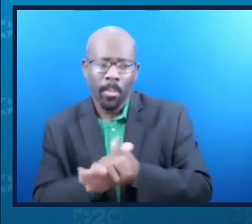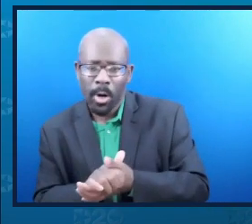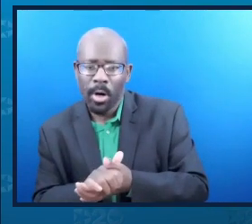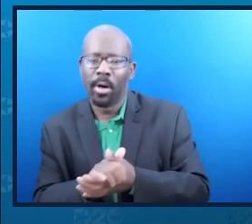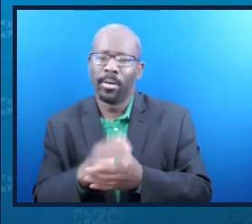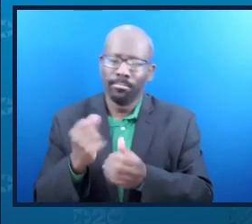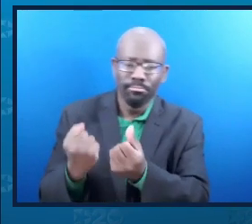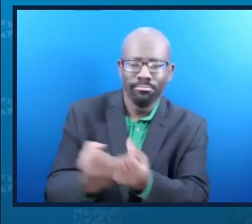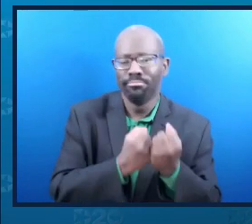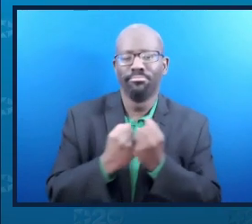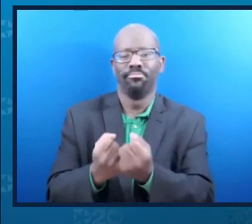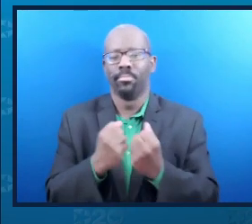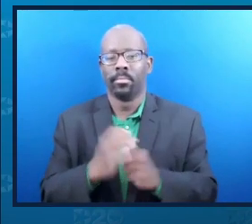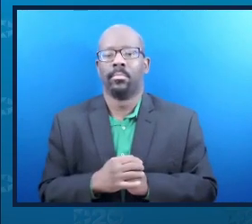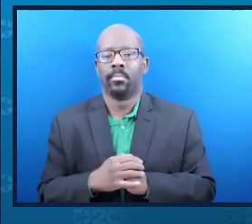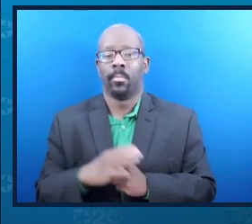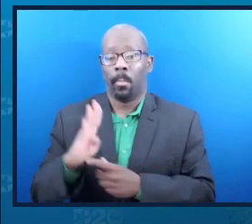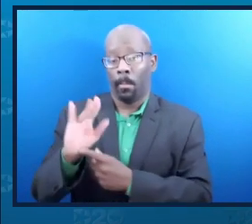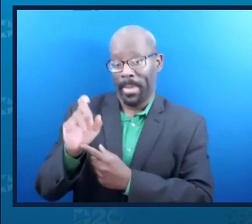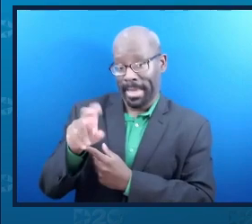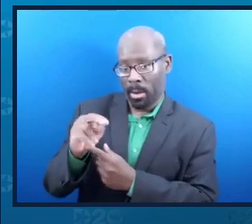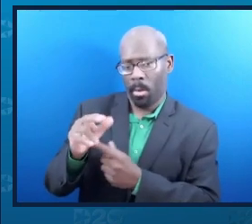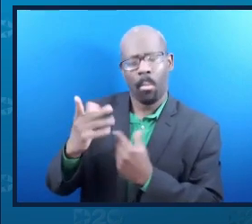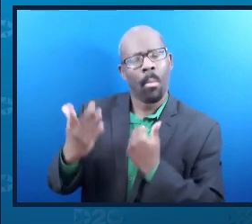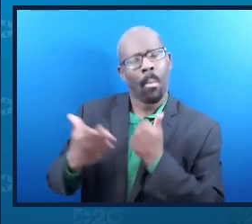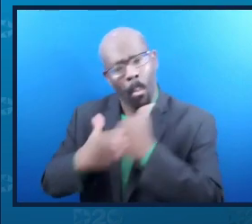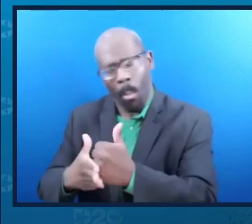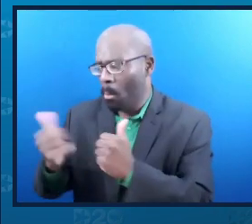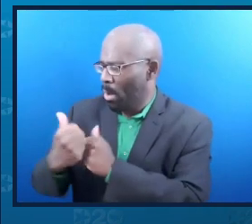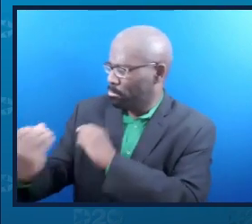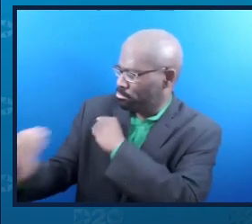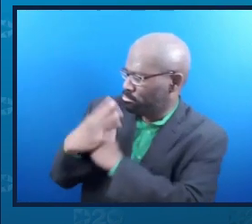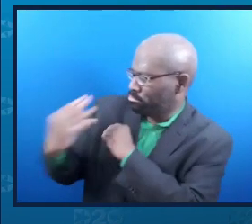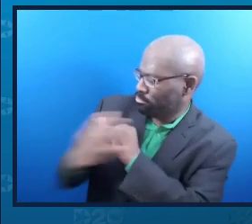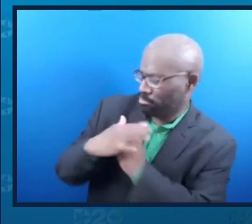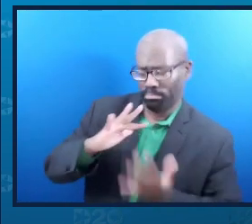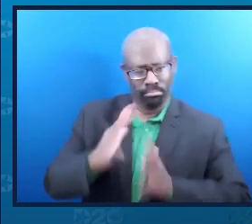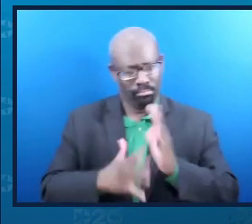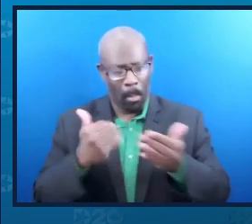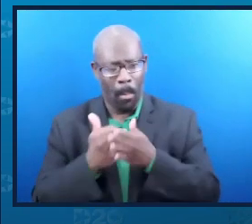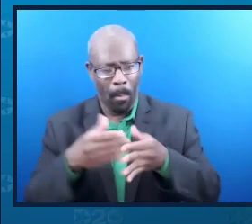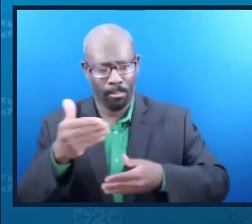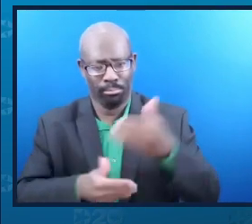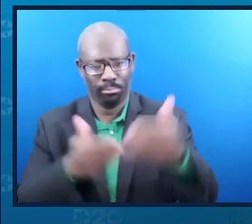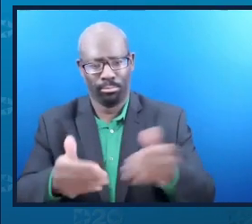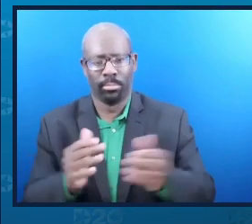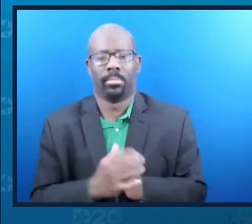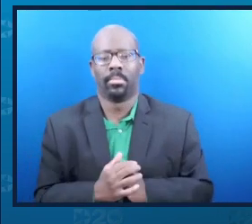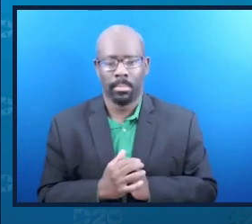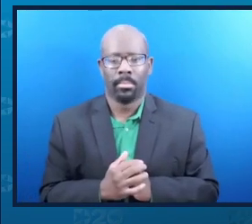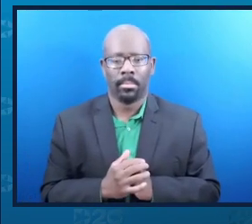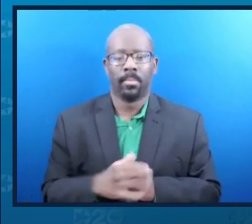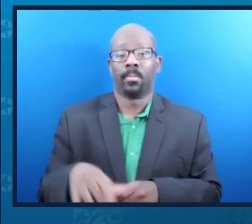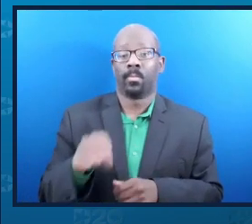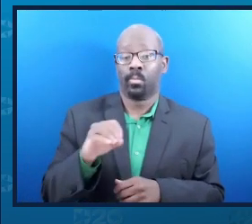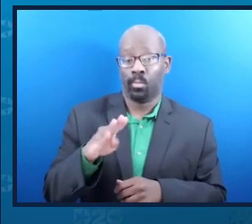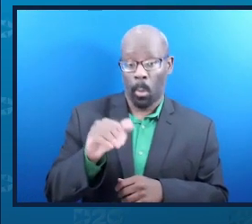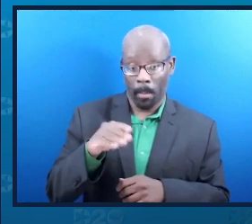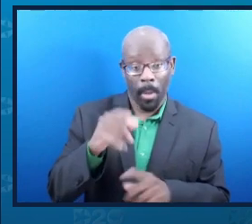FOR ONE ANOTHER IN THE CLIP YOU'RE ABOUT TO SEE. SO, JOE, FOR YOUR FAITH AND